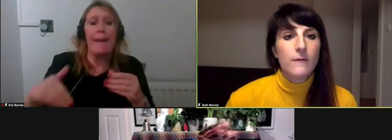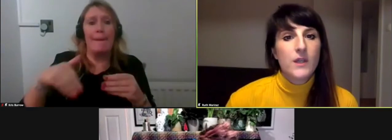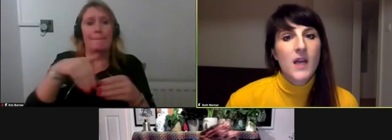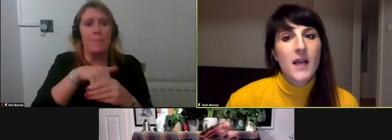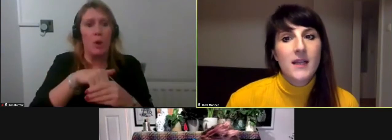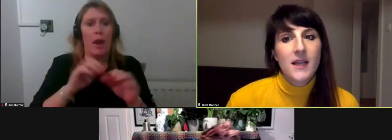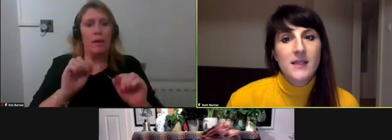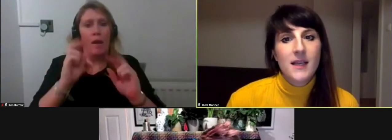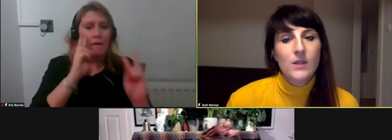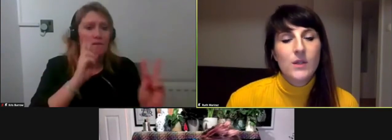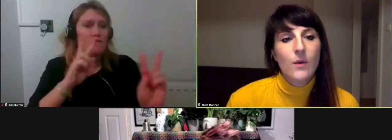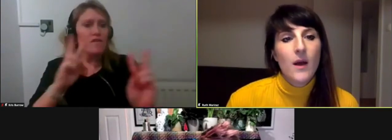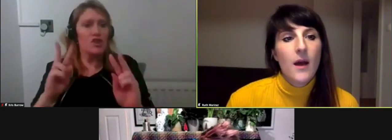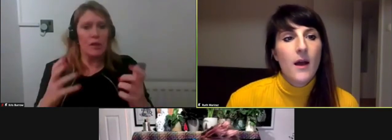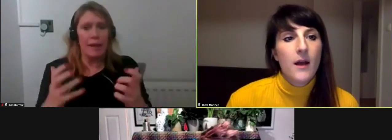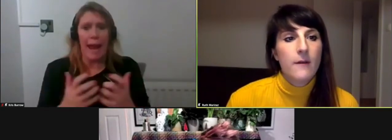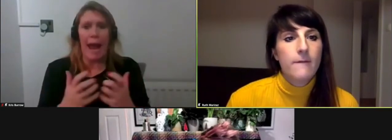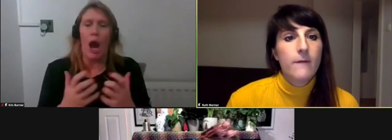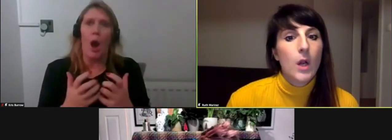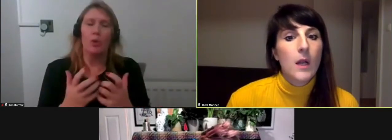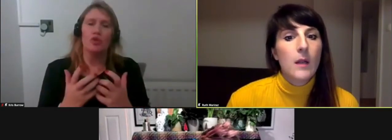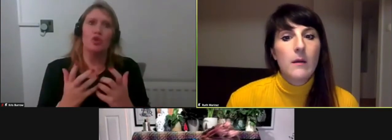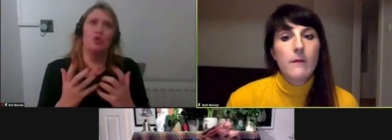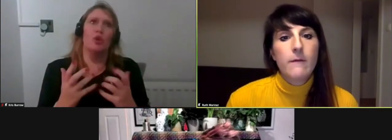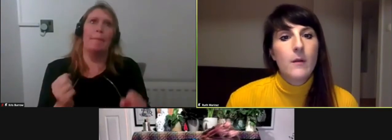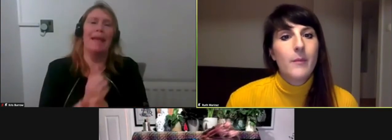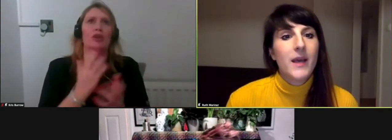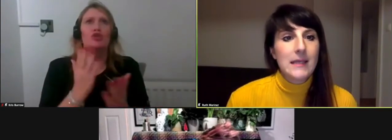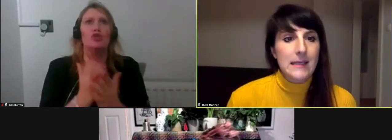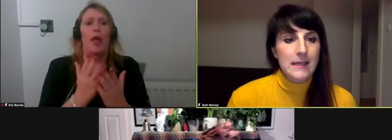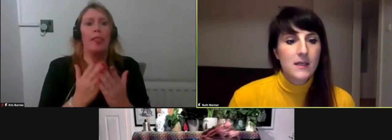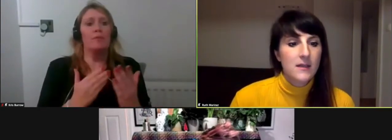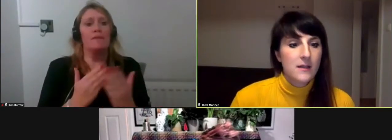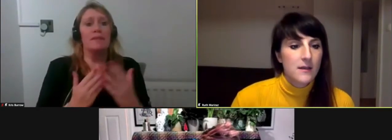for turning this into a kind of full piece.